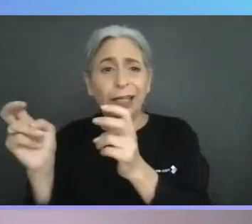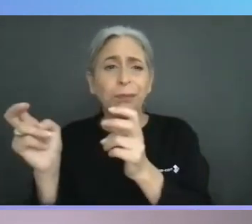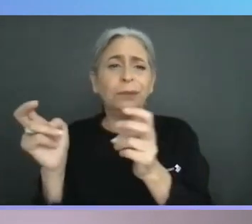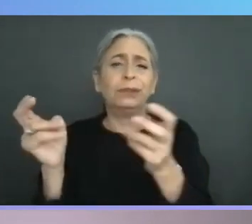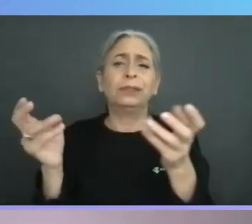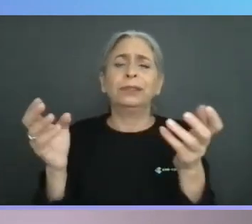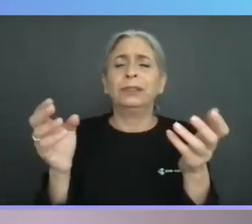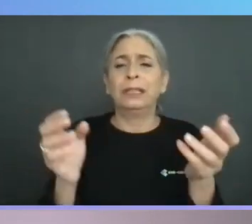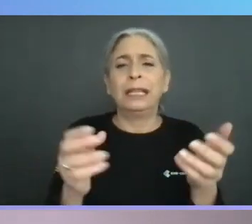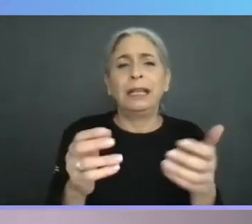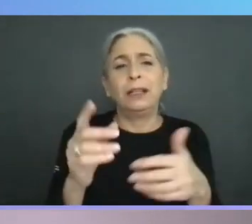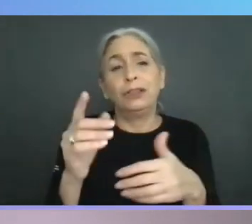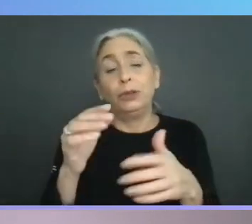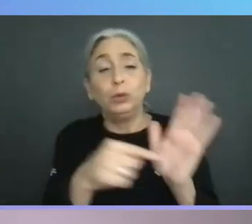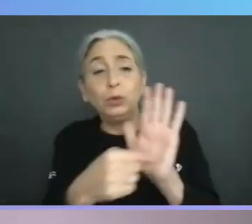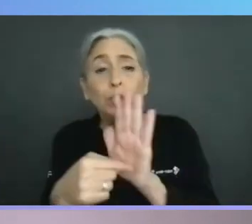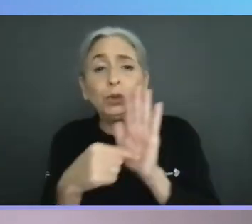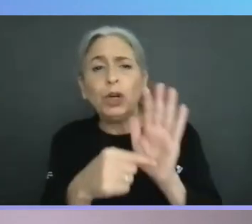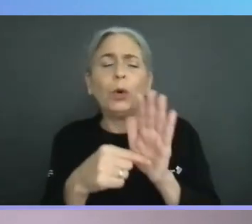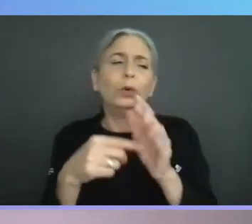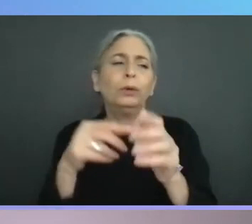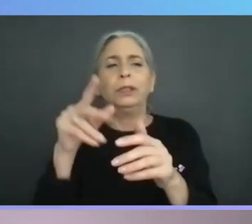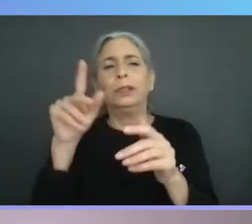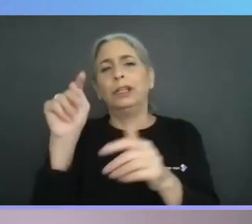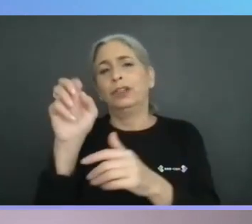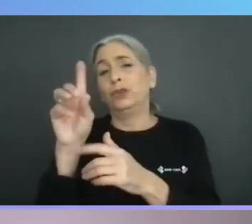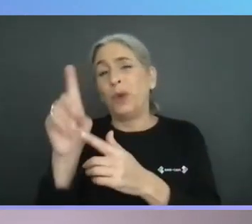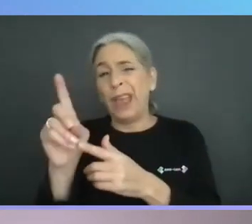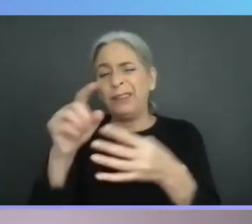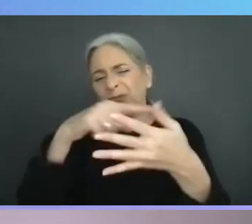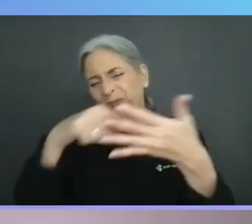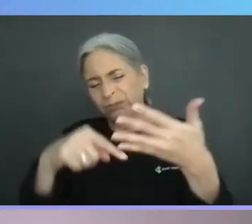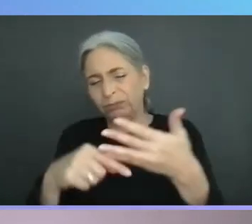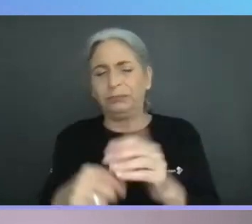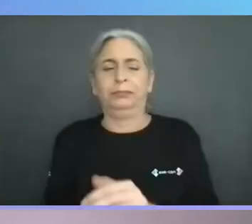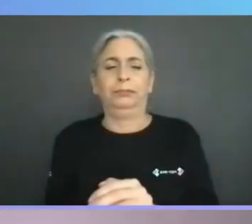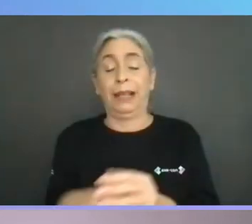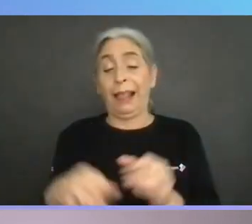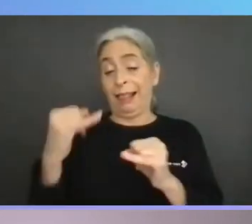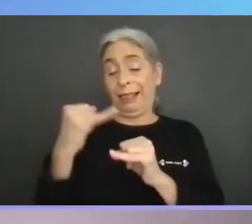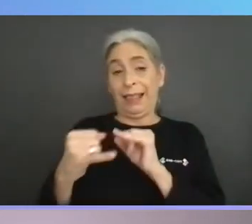to illustrate a trend, etc. And then the last terminology I'll